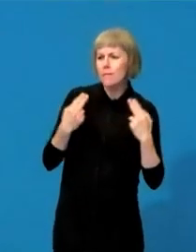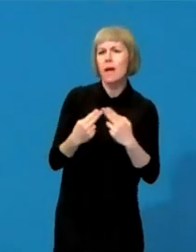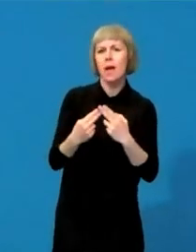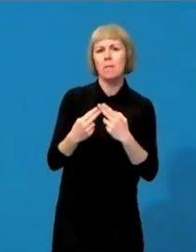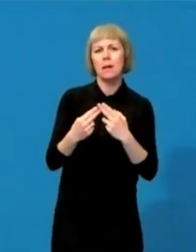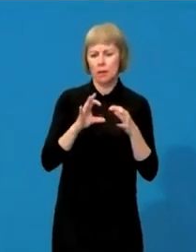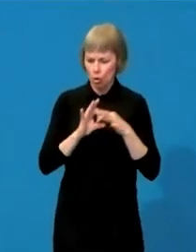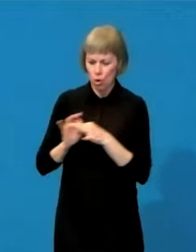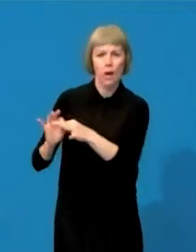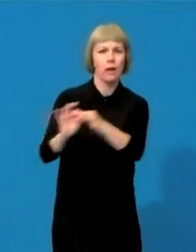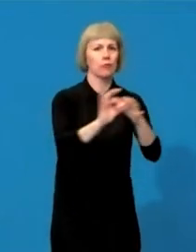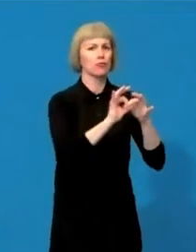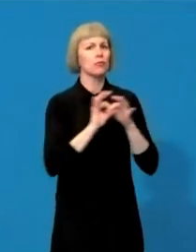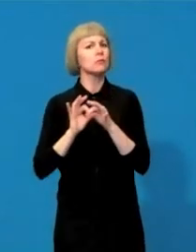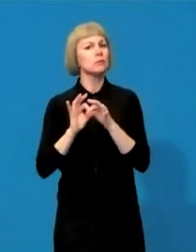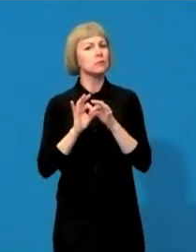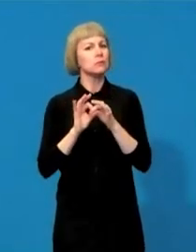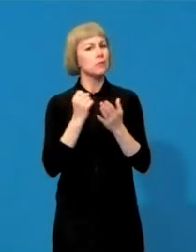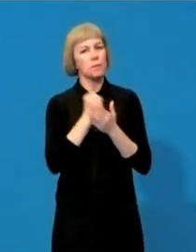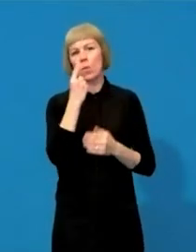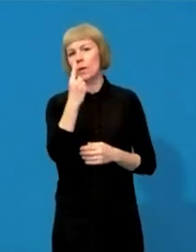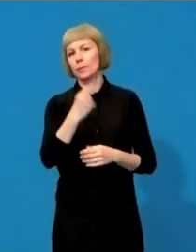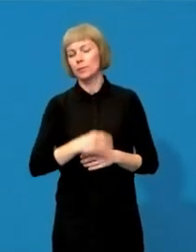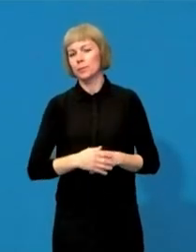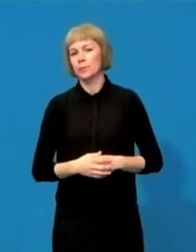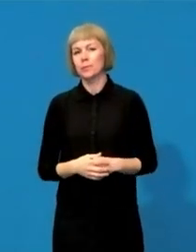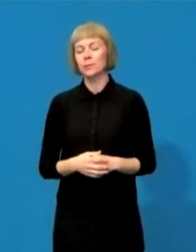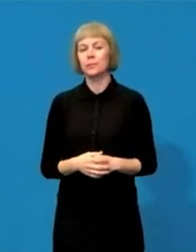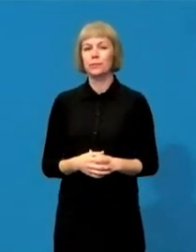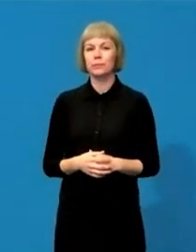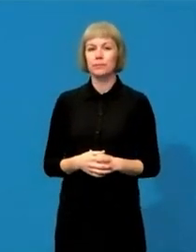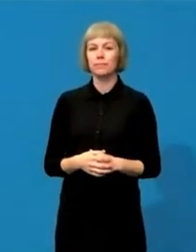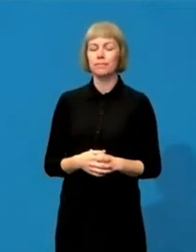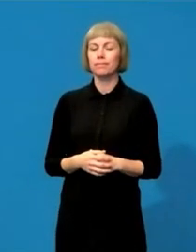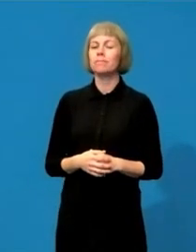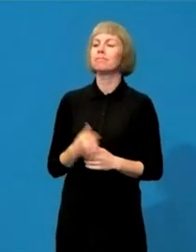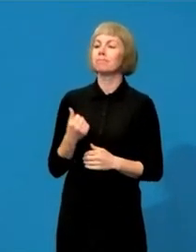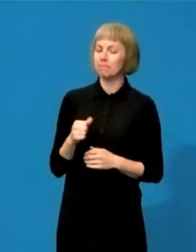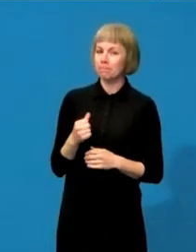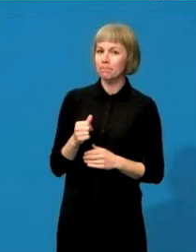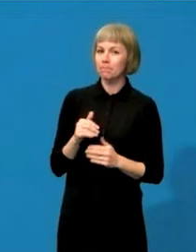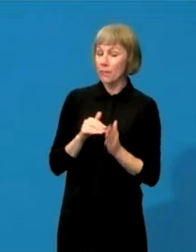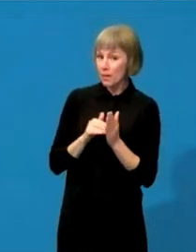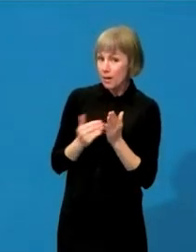You know. MS TARRAGO: Now, I wanted to talk about respite.